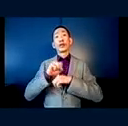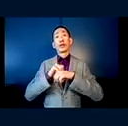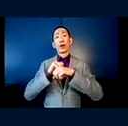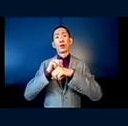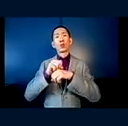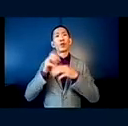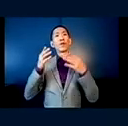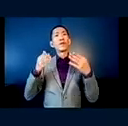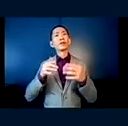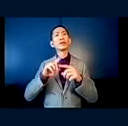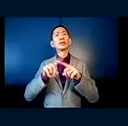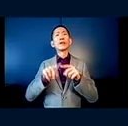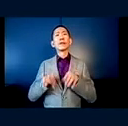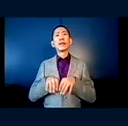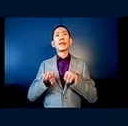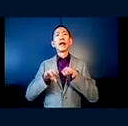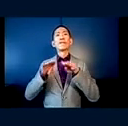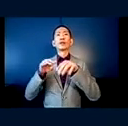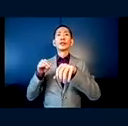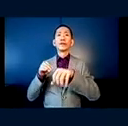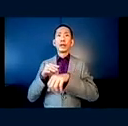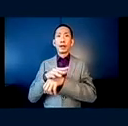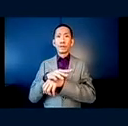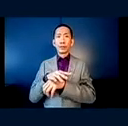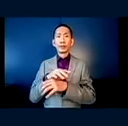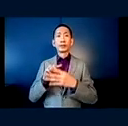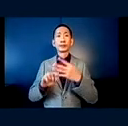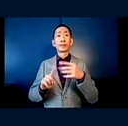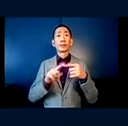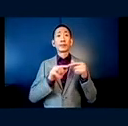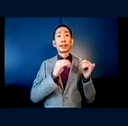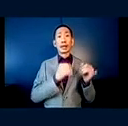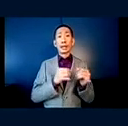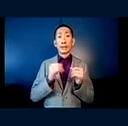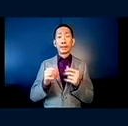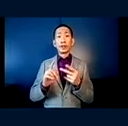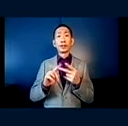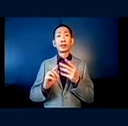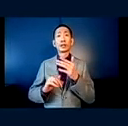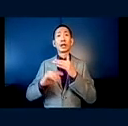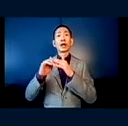THE NIMHD RESEARCH FRAMEWORK FOCUSED ON THESE VARIOUS LEVELS OF INFLUENCE FROM THE INDIVIDUAL